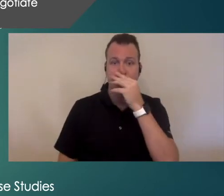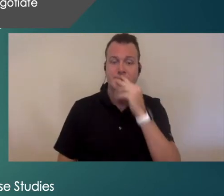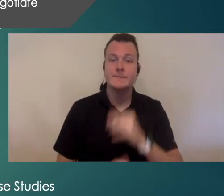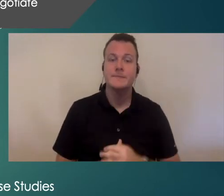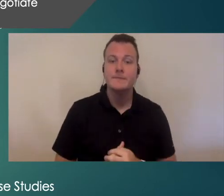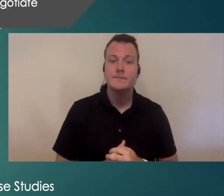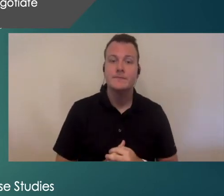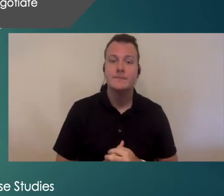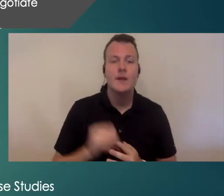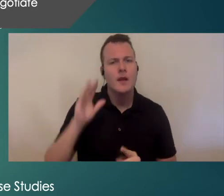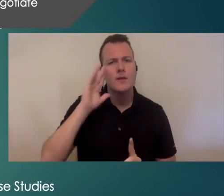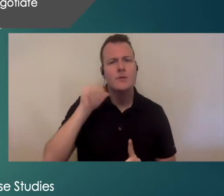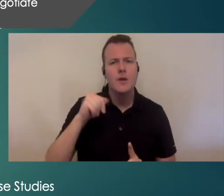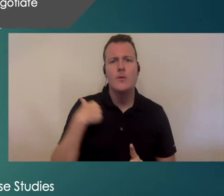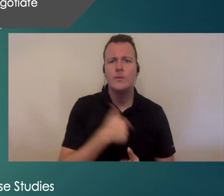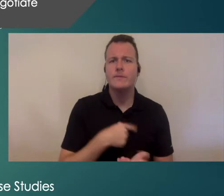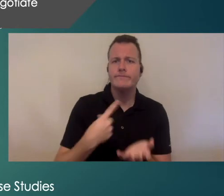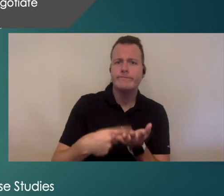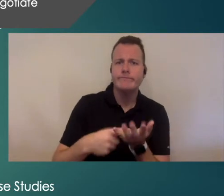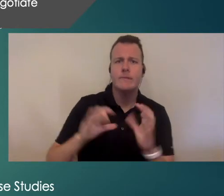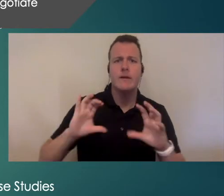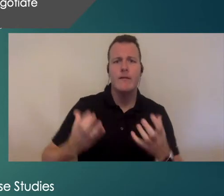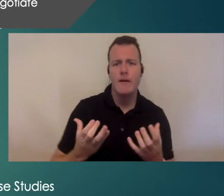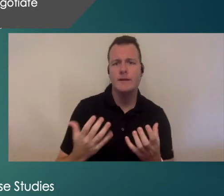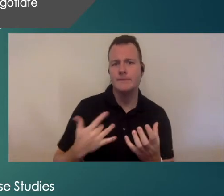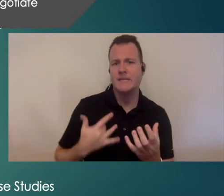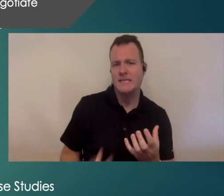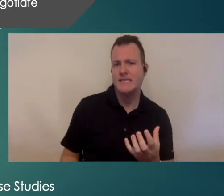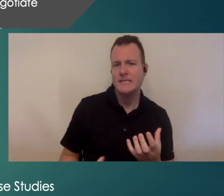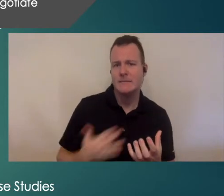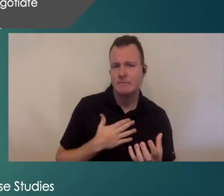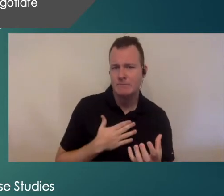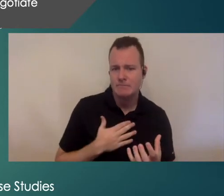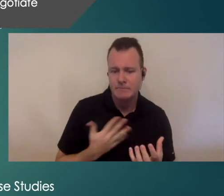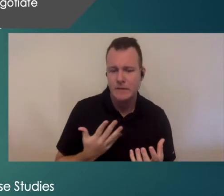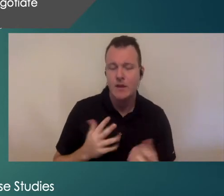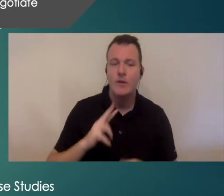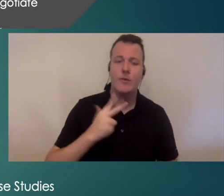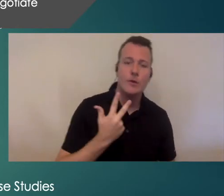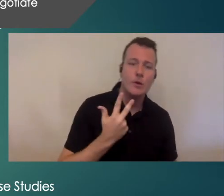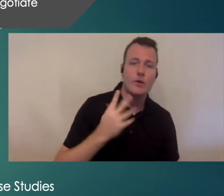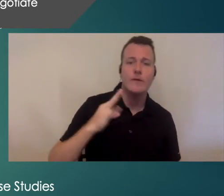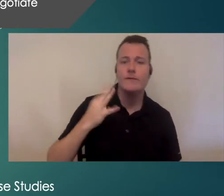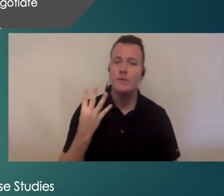I know when we talk about this in class, you know, as a third- or fourth-year